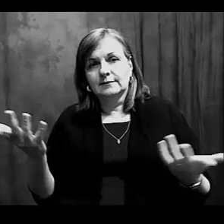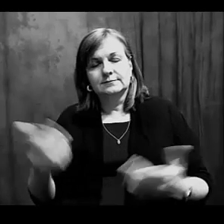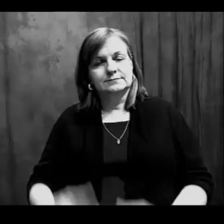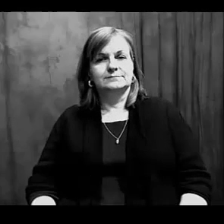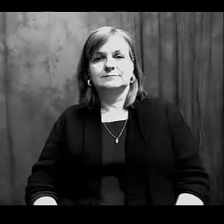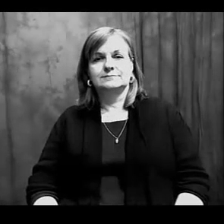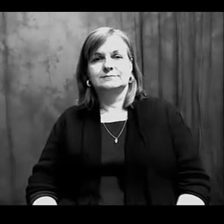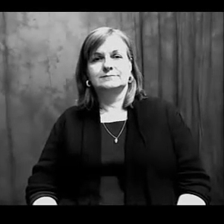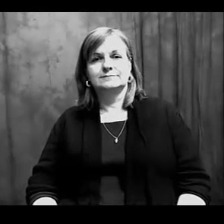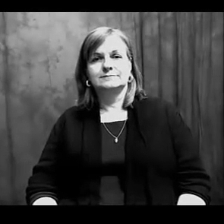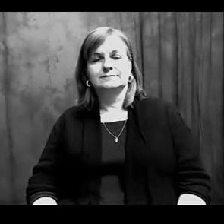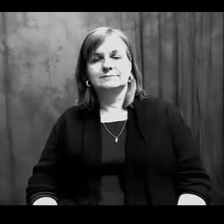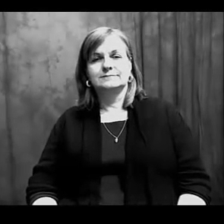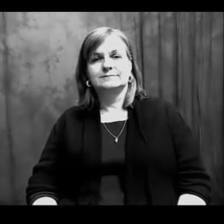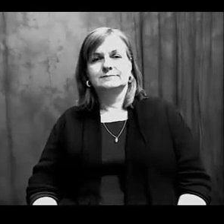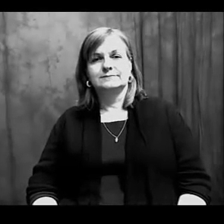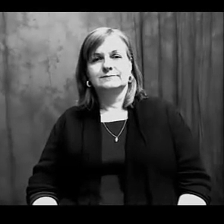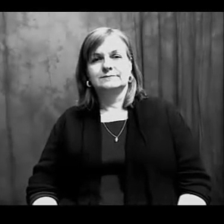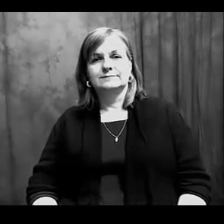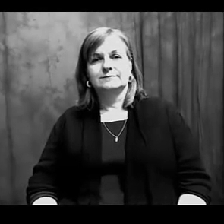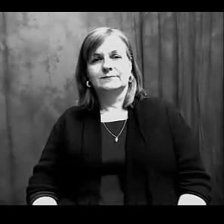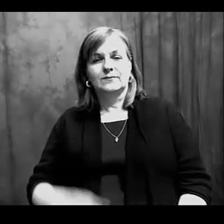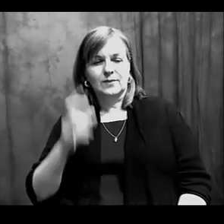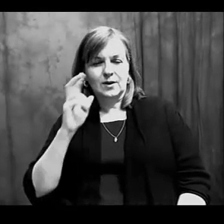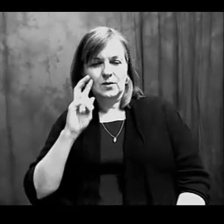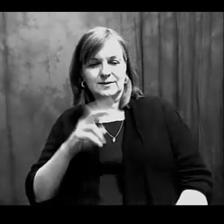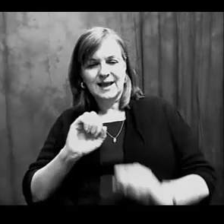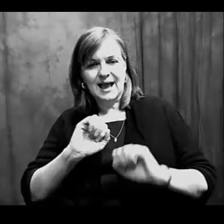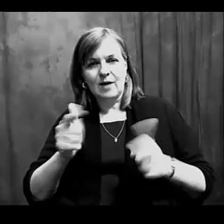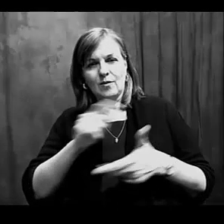dumb luck!